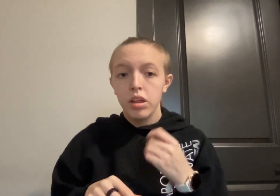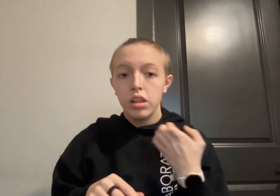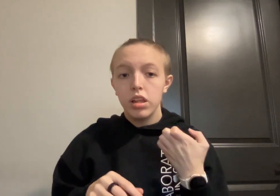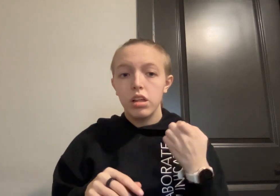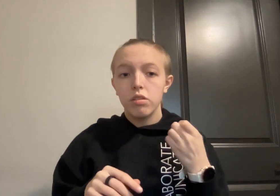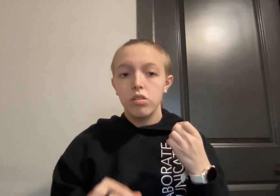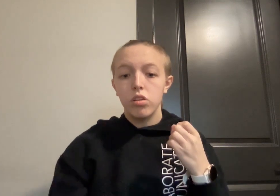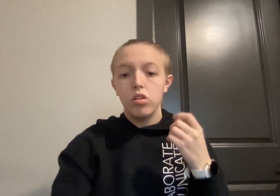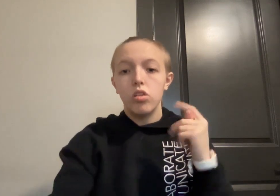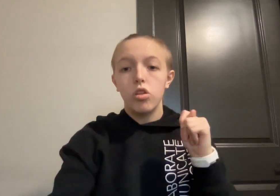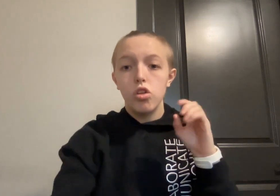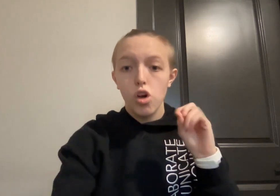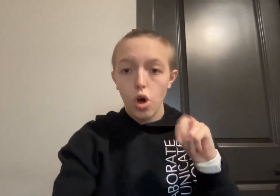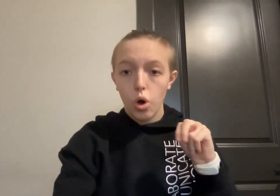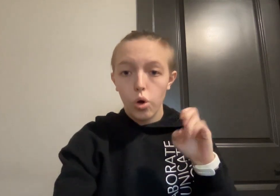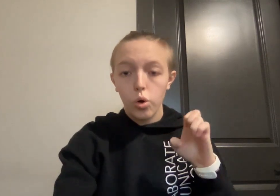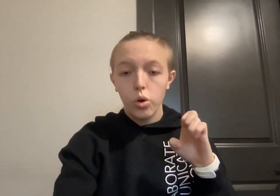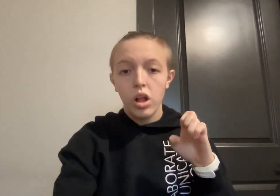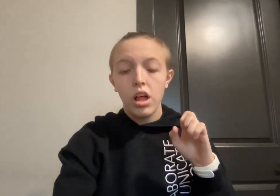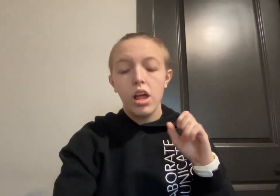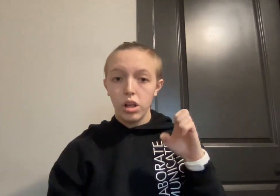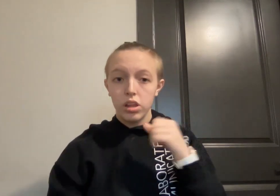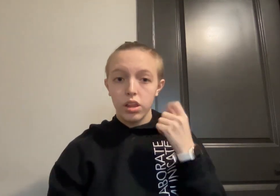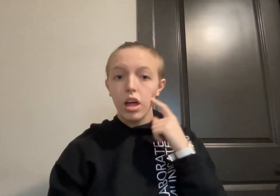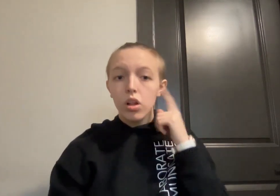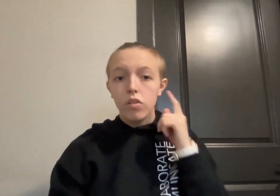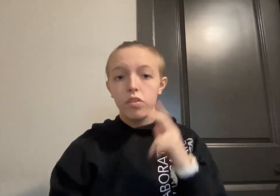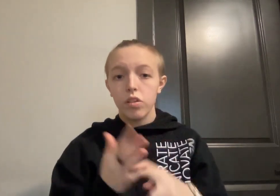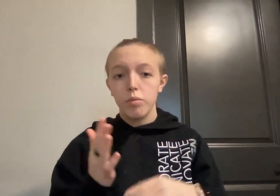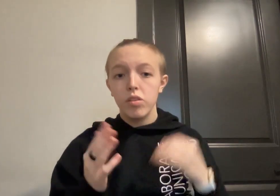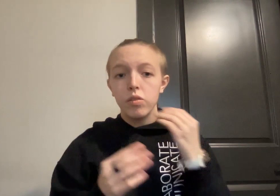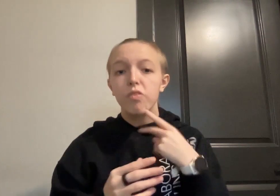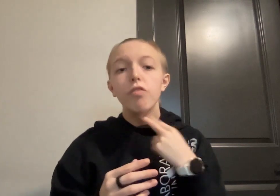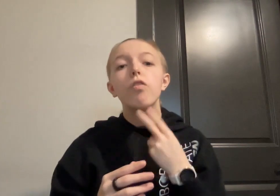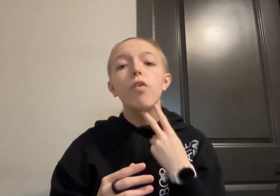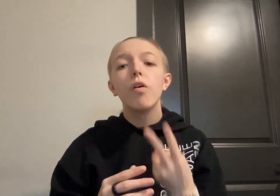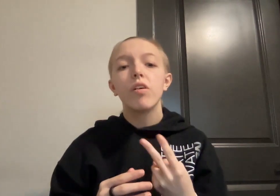the tone is sound of